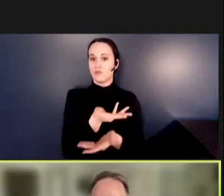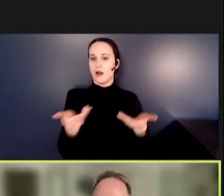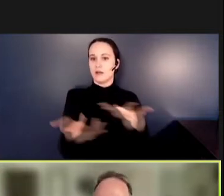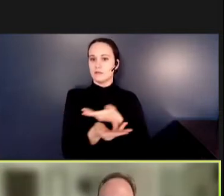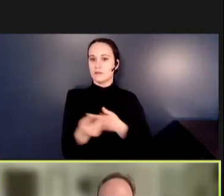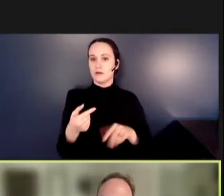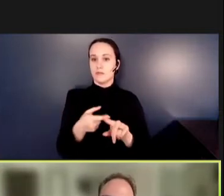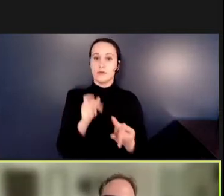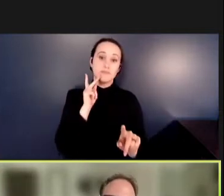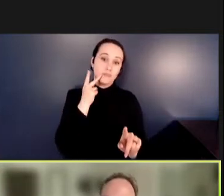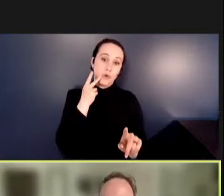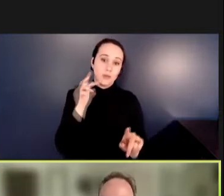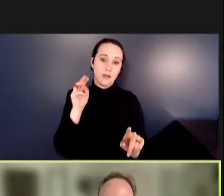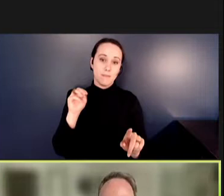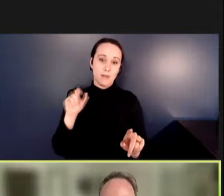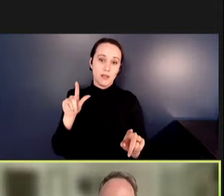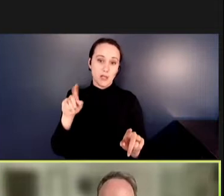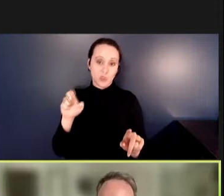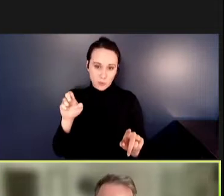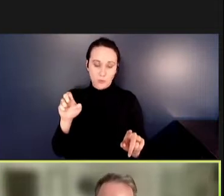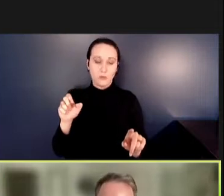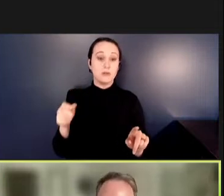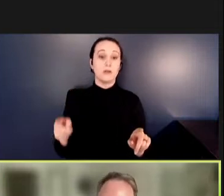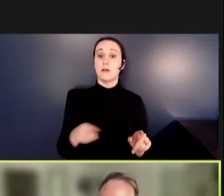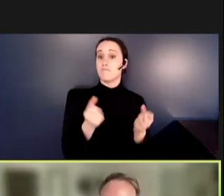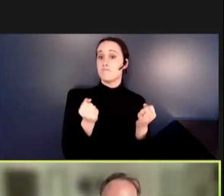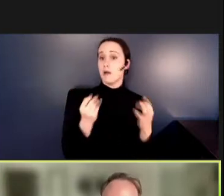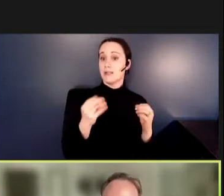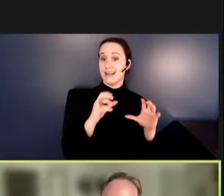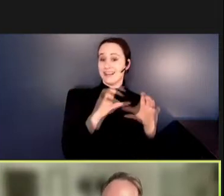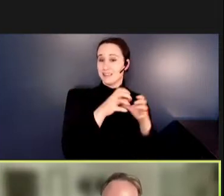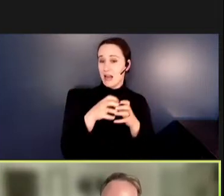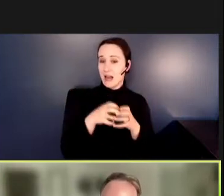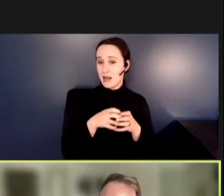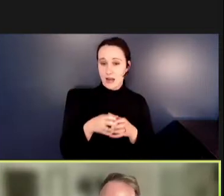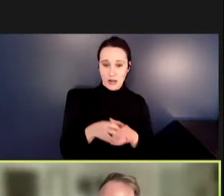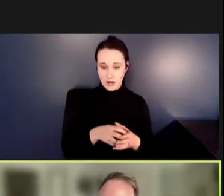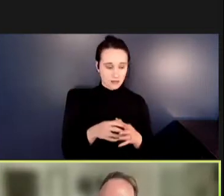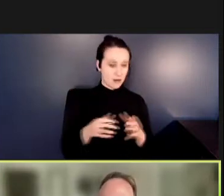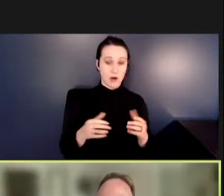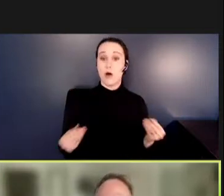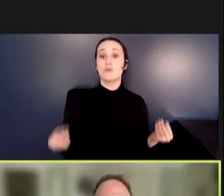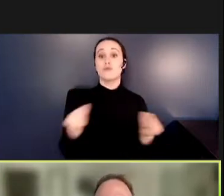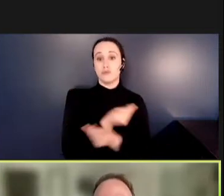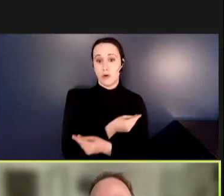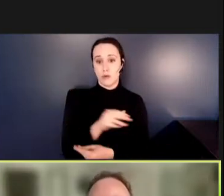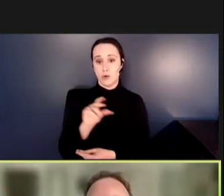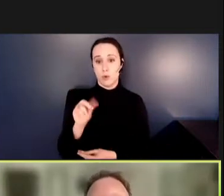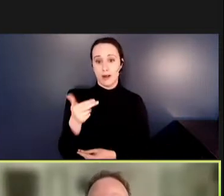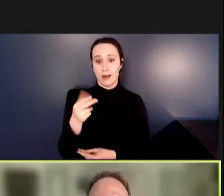molecules to multicellular behavior across organs. And this is a breakthrough study in